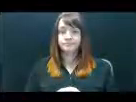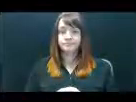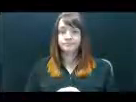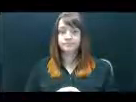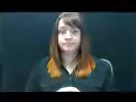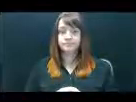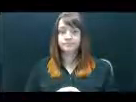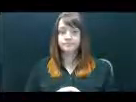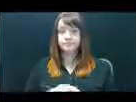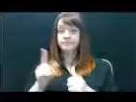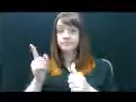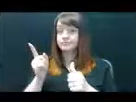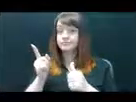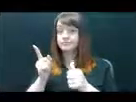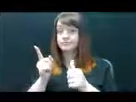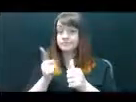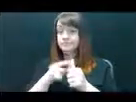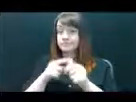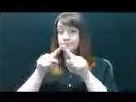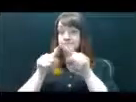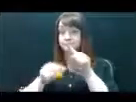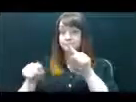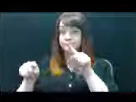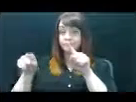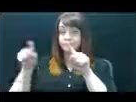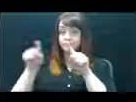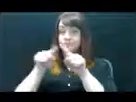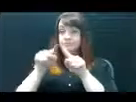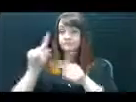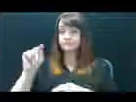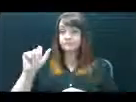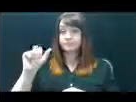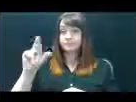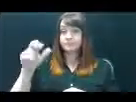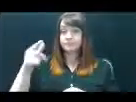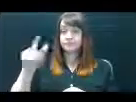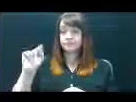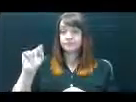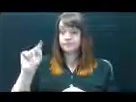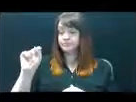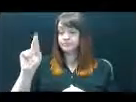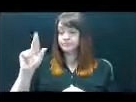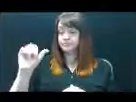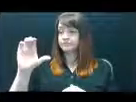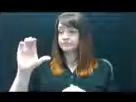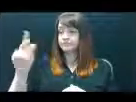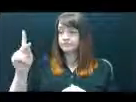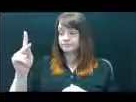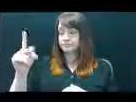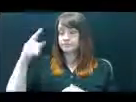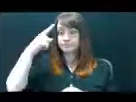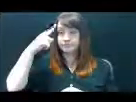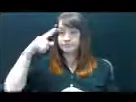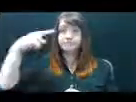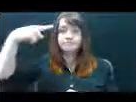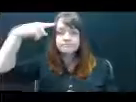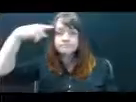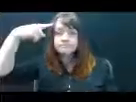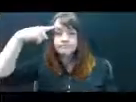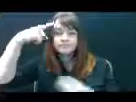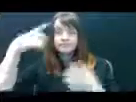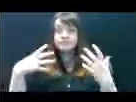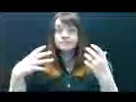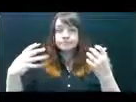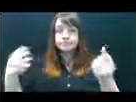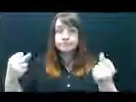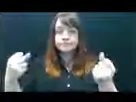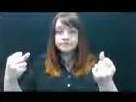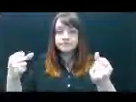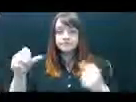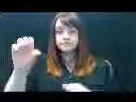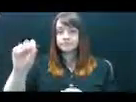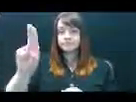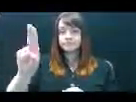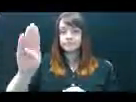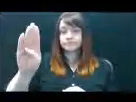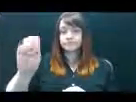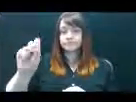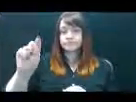The first target track is for mental health and substance abuse. The field is highlighted